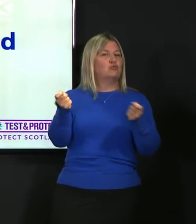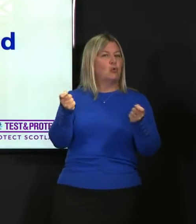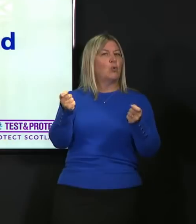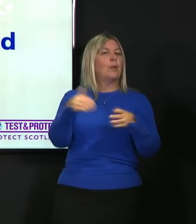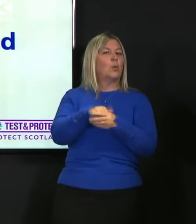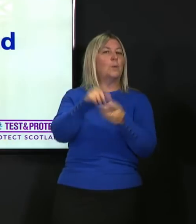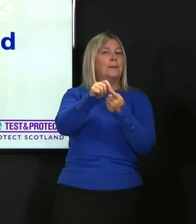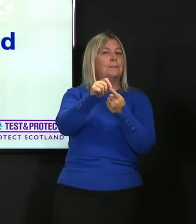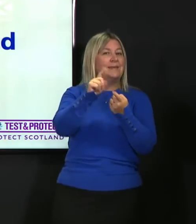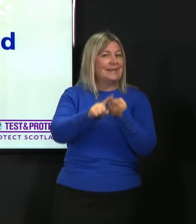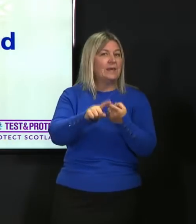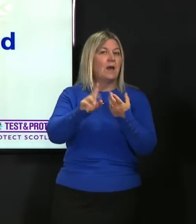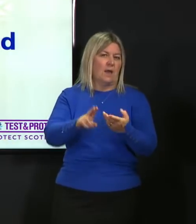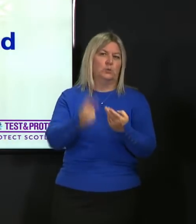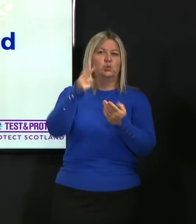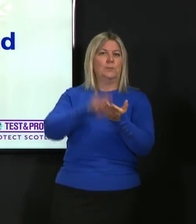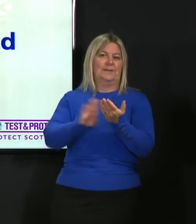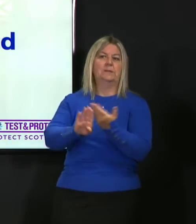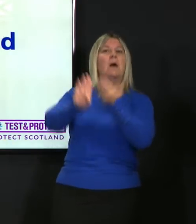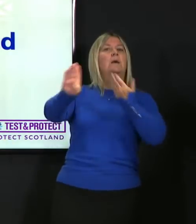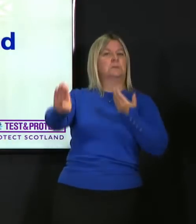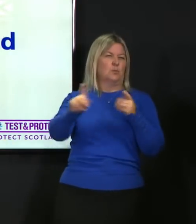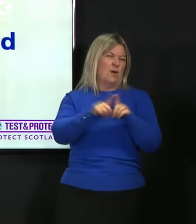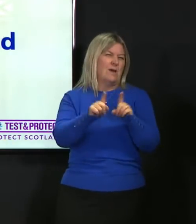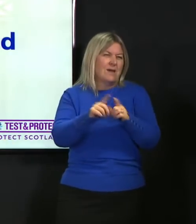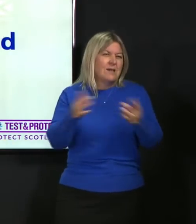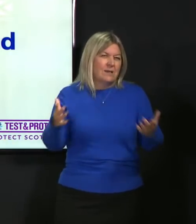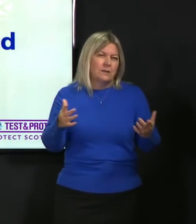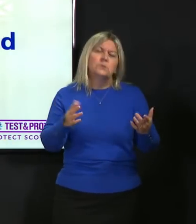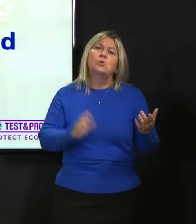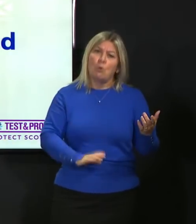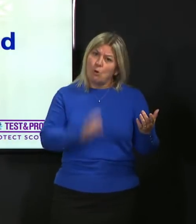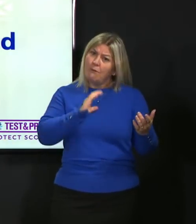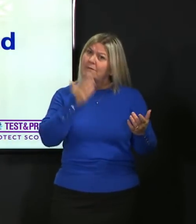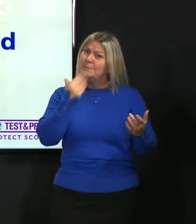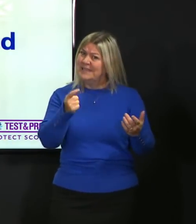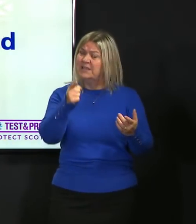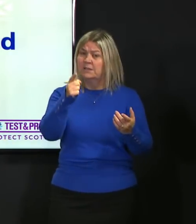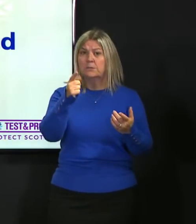physical distancing so people should be confident when accessing their local optician service.